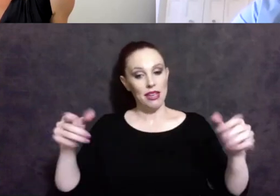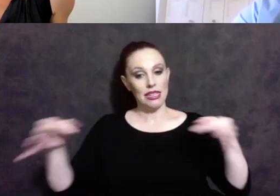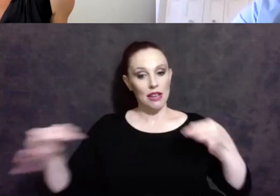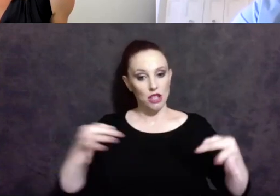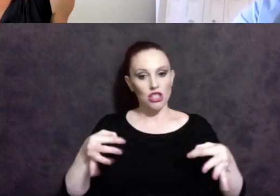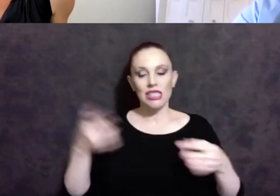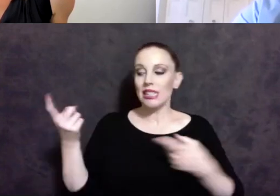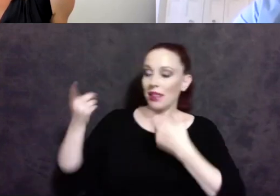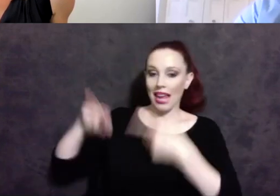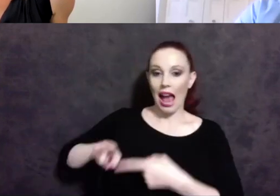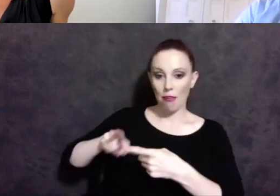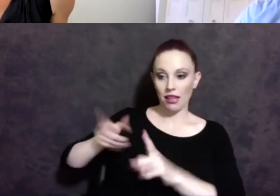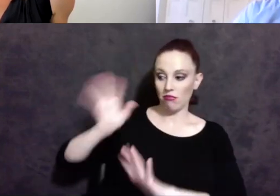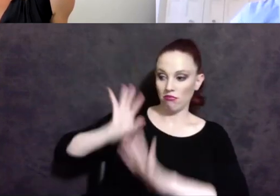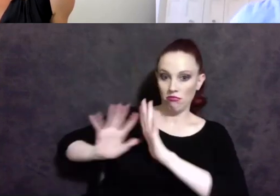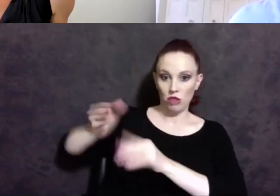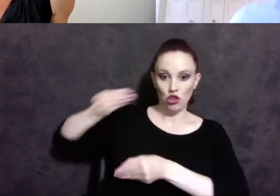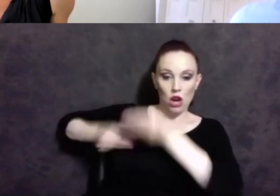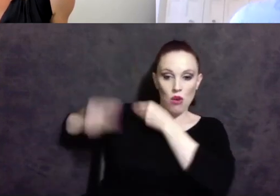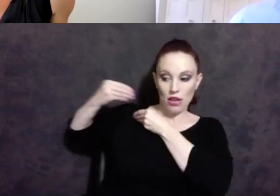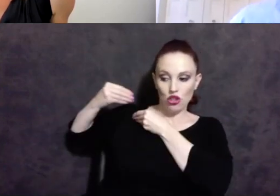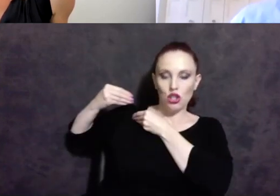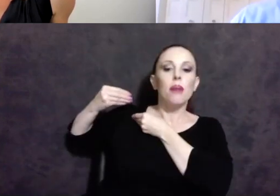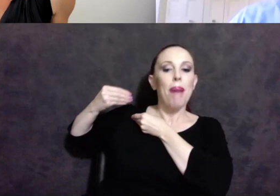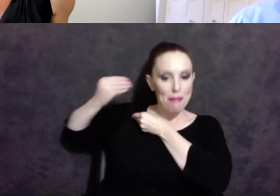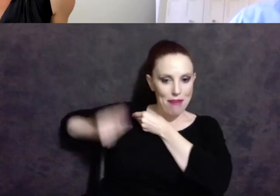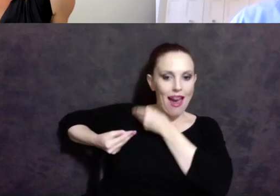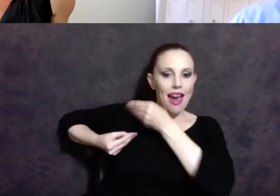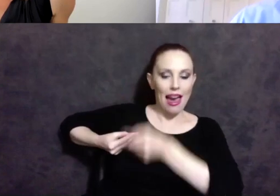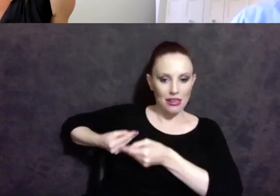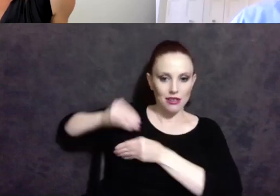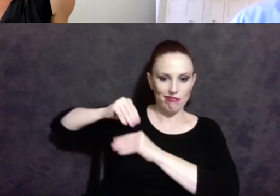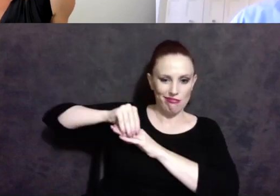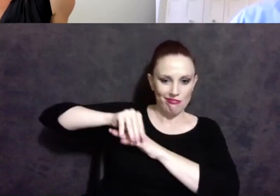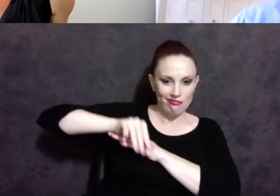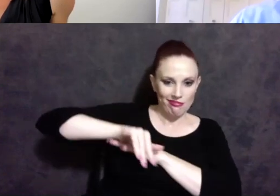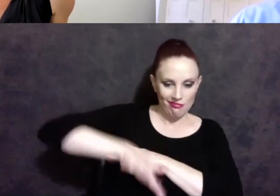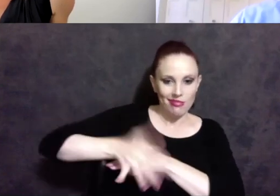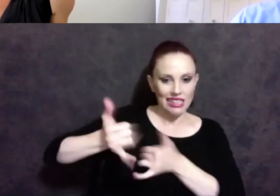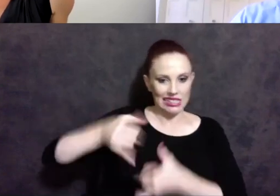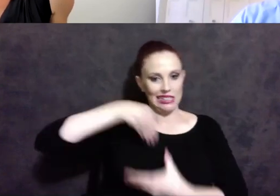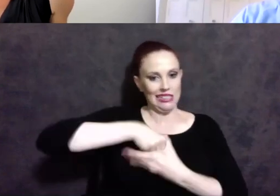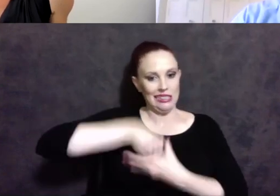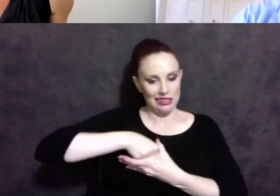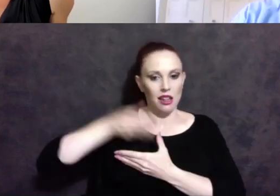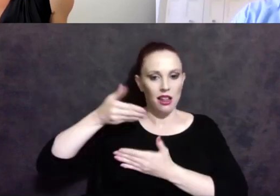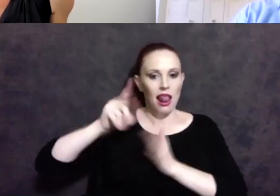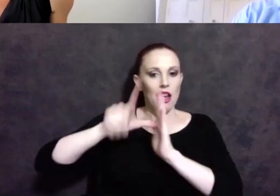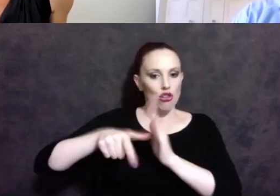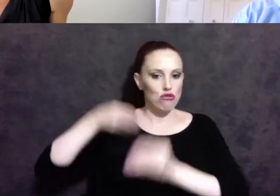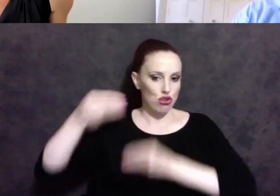one generation that gets passed down and subsequently lives within subsequent generations. I was